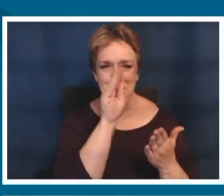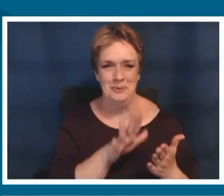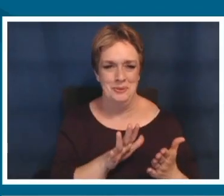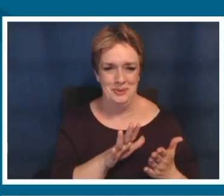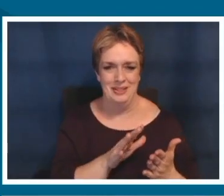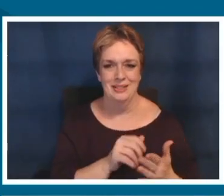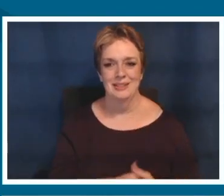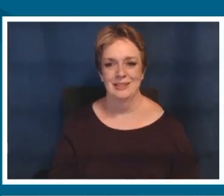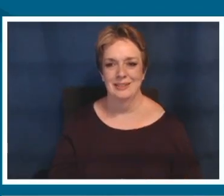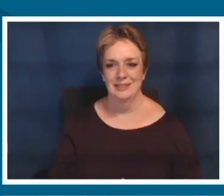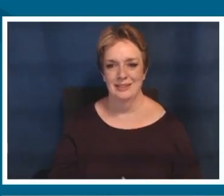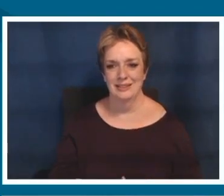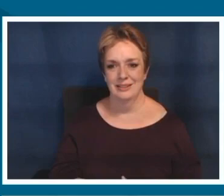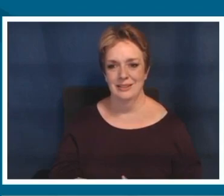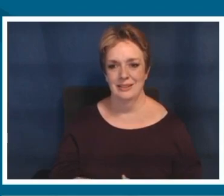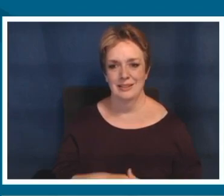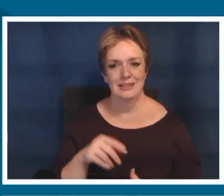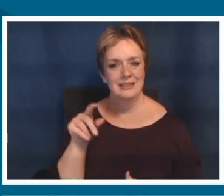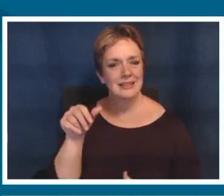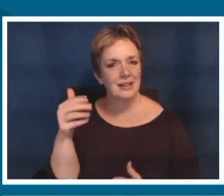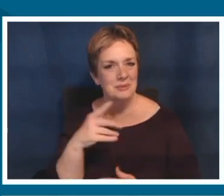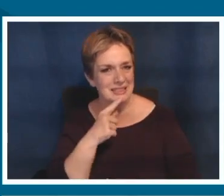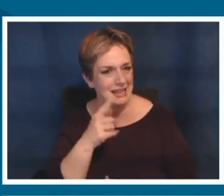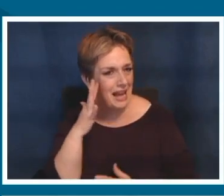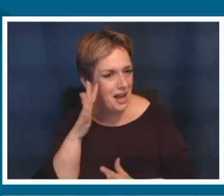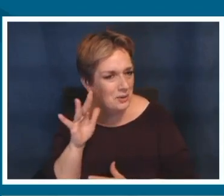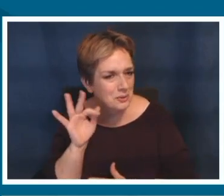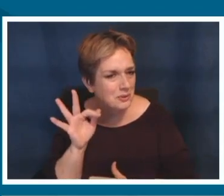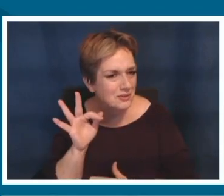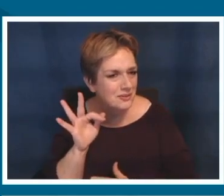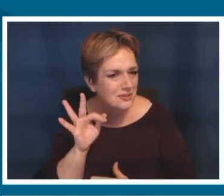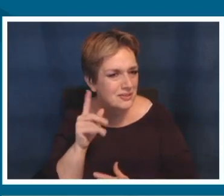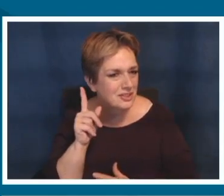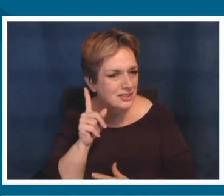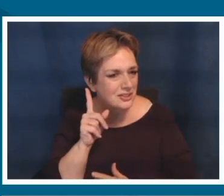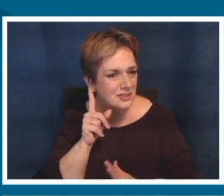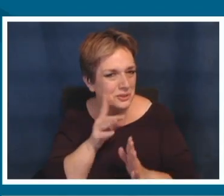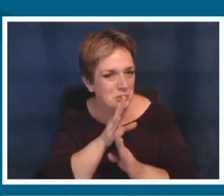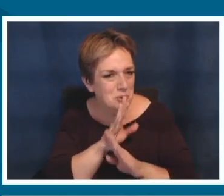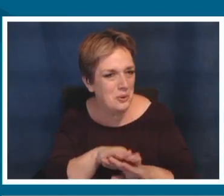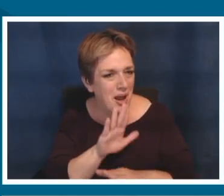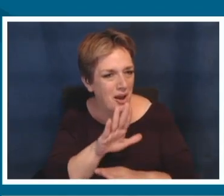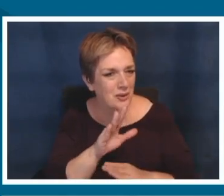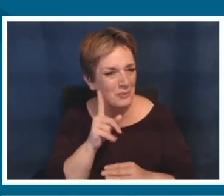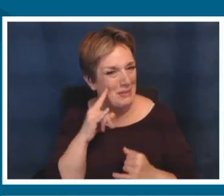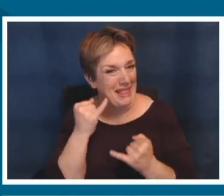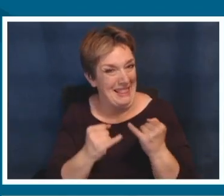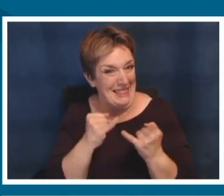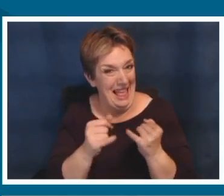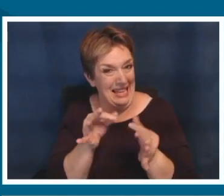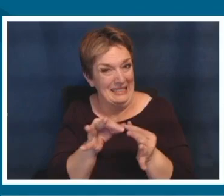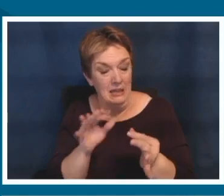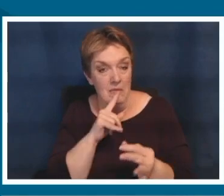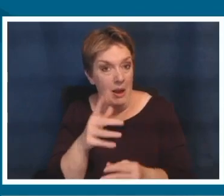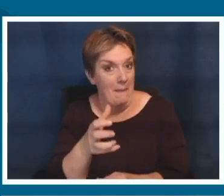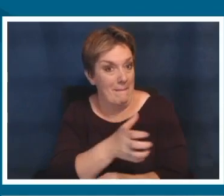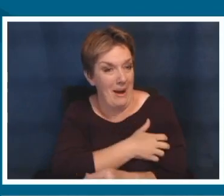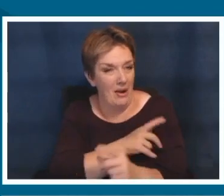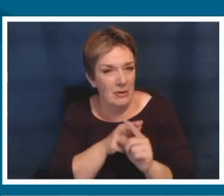your end at all but just i think that the last part of what she says is so powerful so